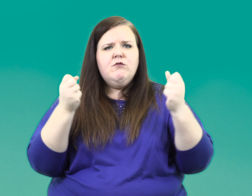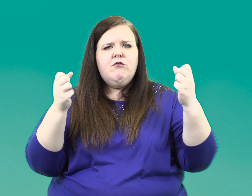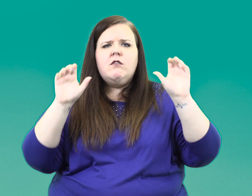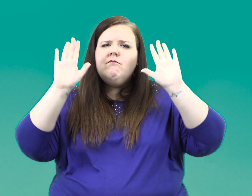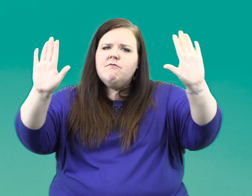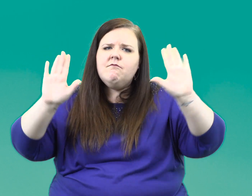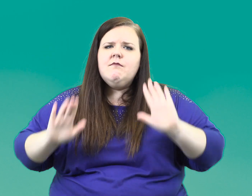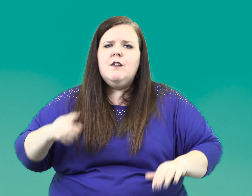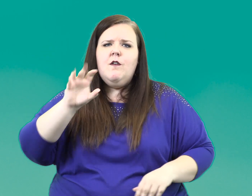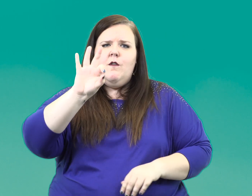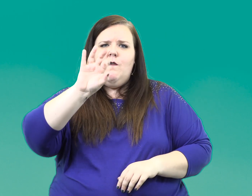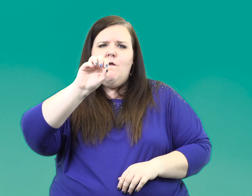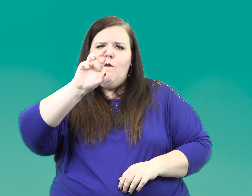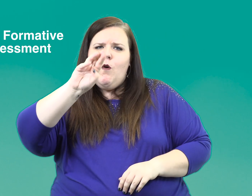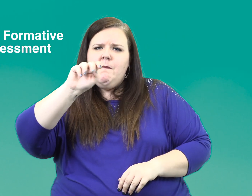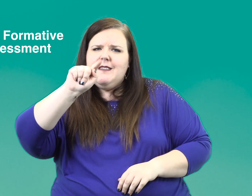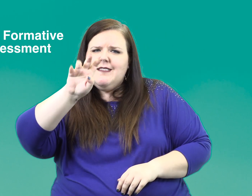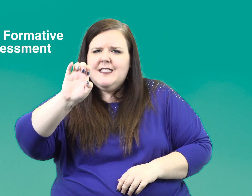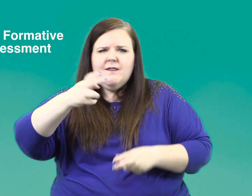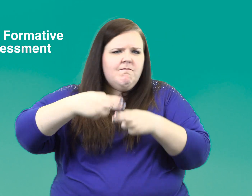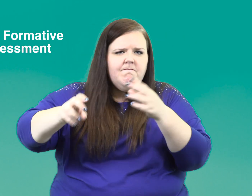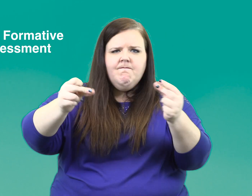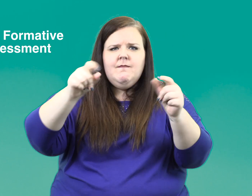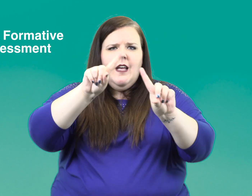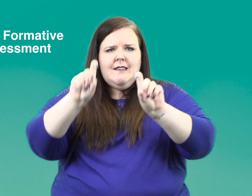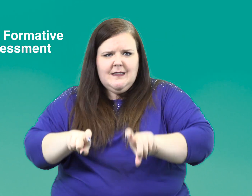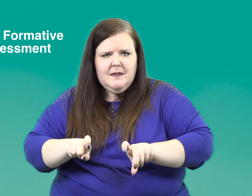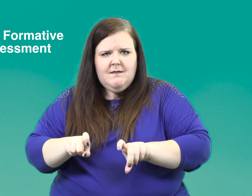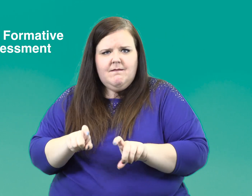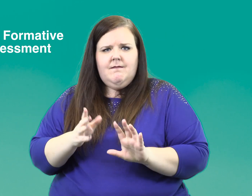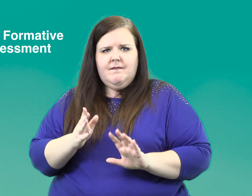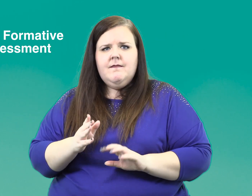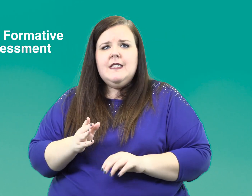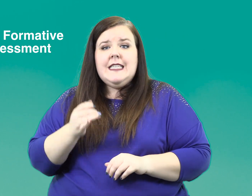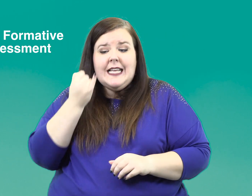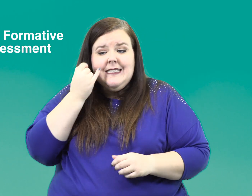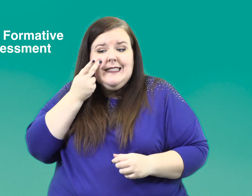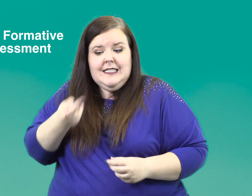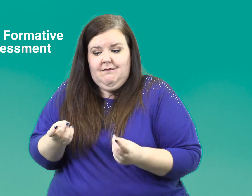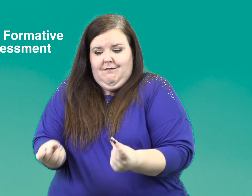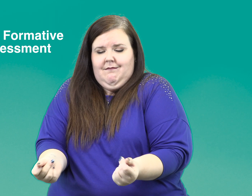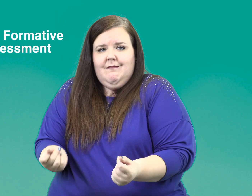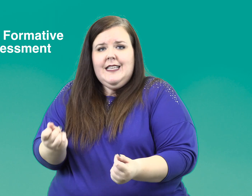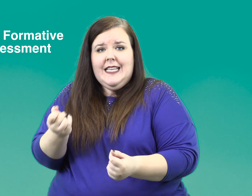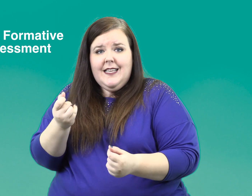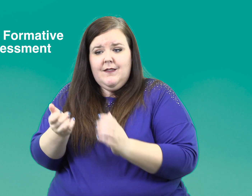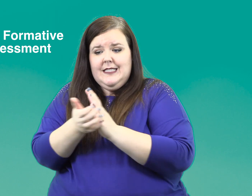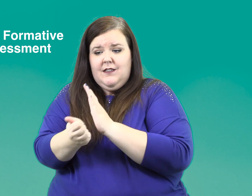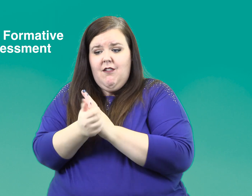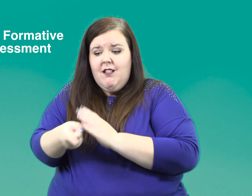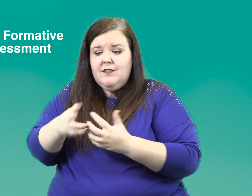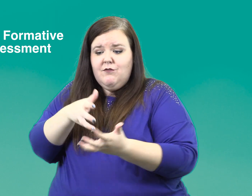It is a wonderful, quick formative assessment.